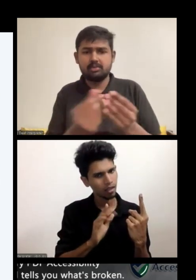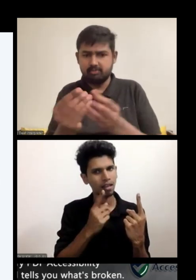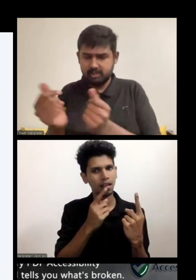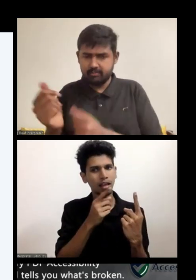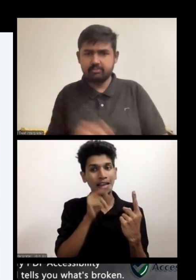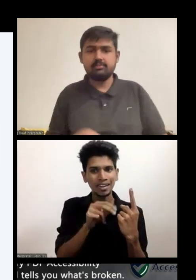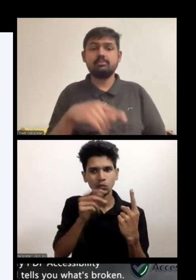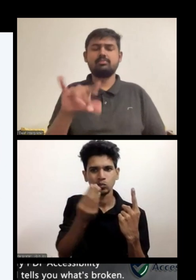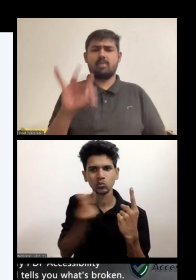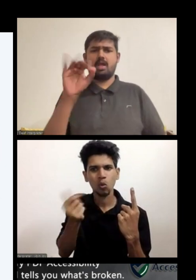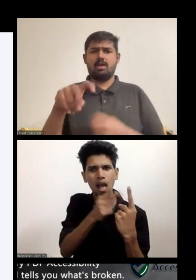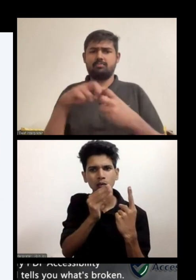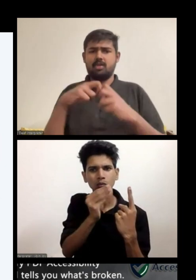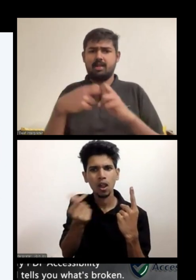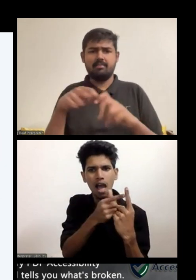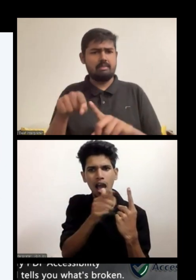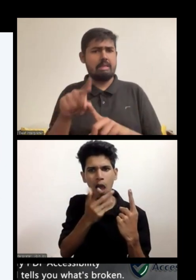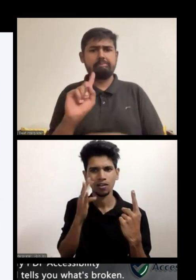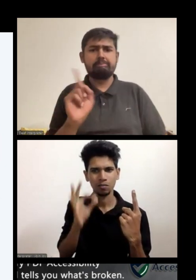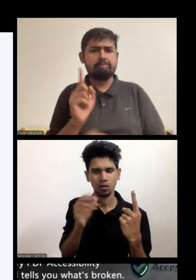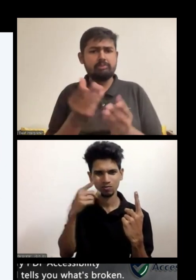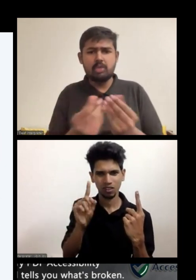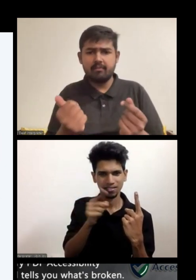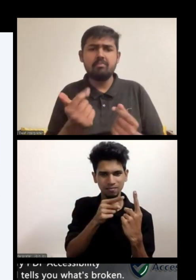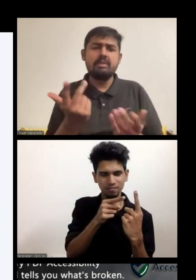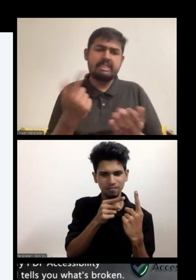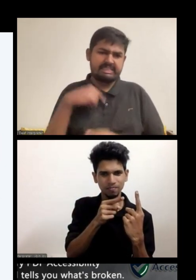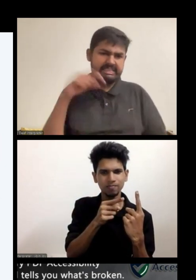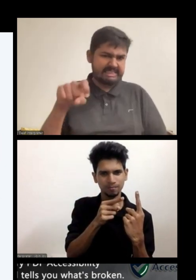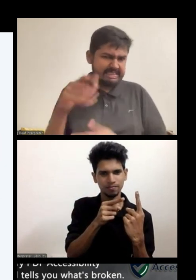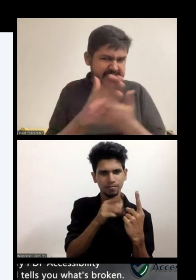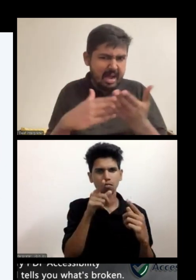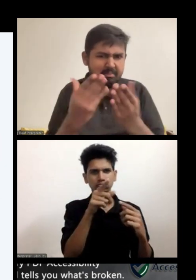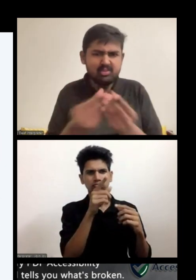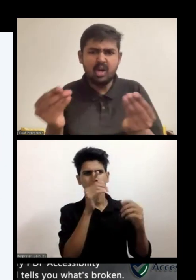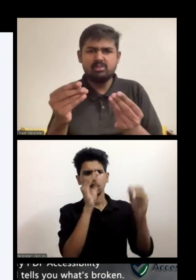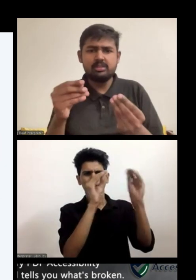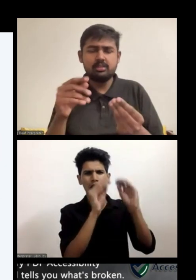It is not sufficient to just find out the things, the issues in the PDF and remediation it manually